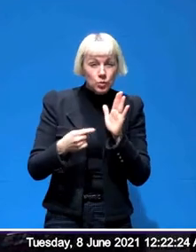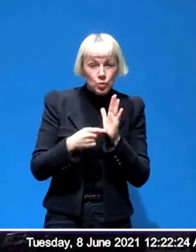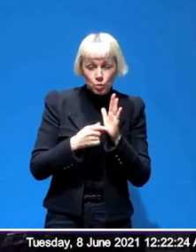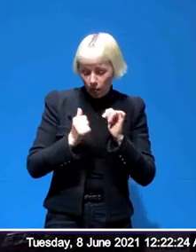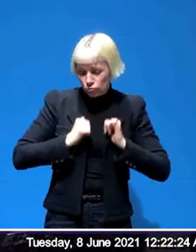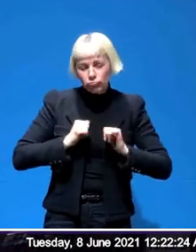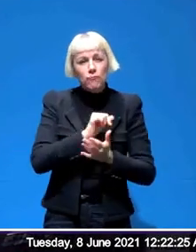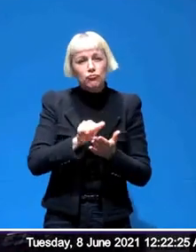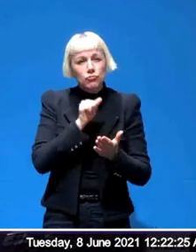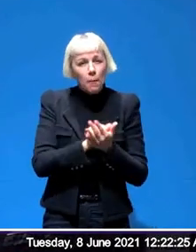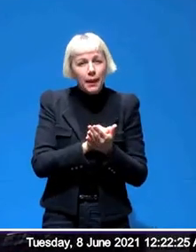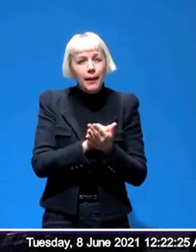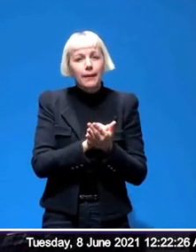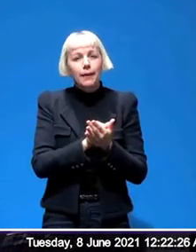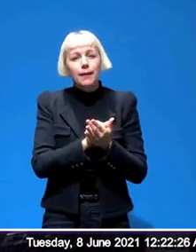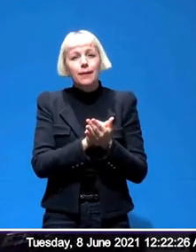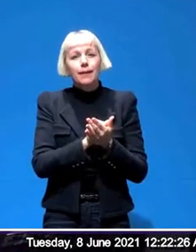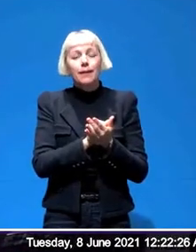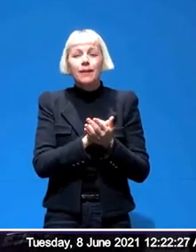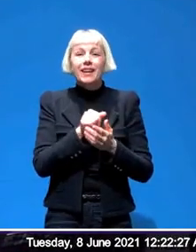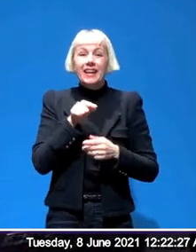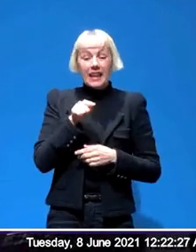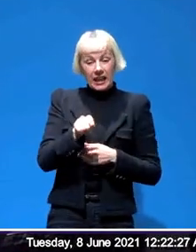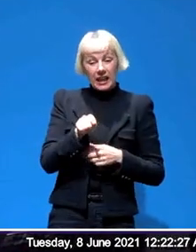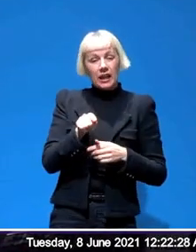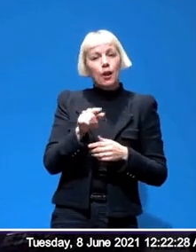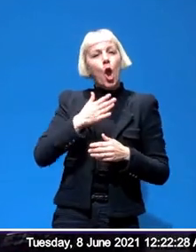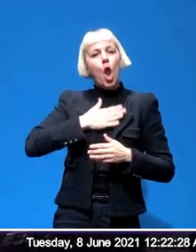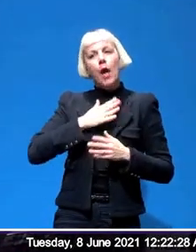And for want of a better word, he was into natural art, he did a bit of art